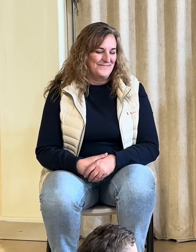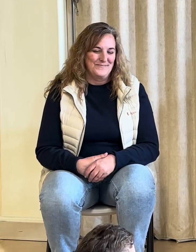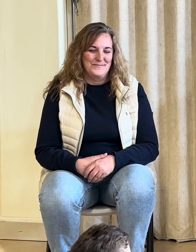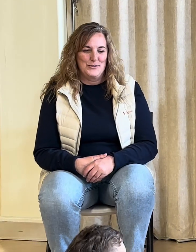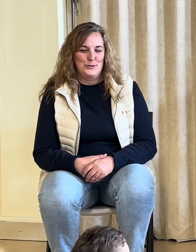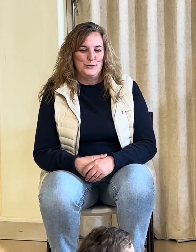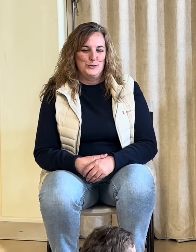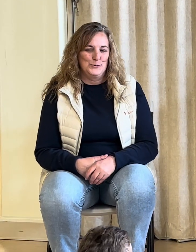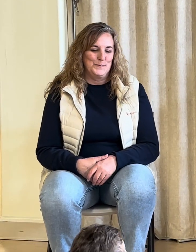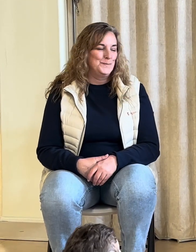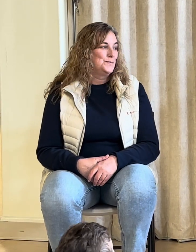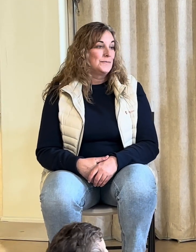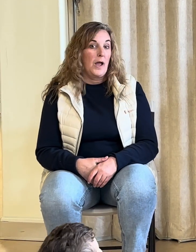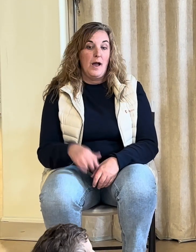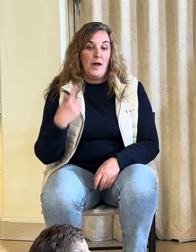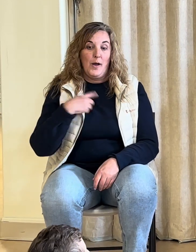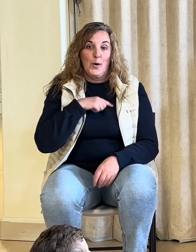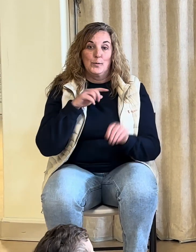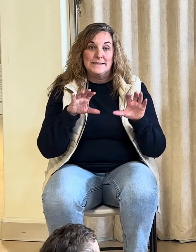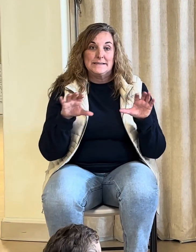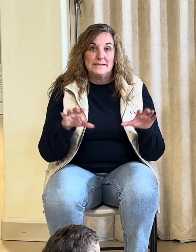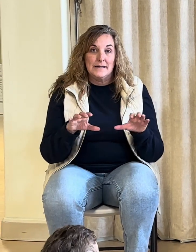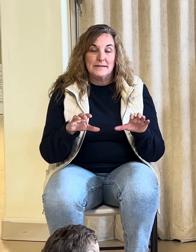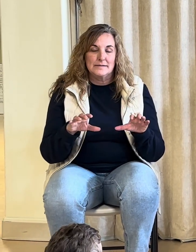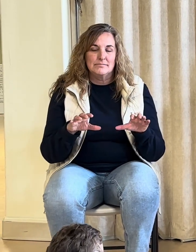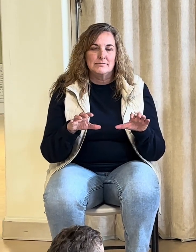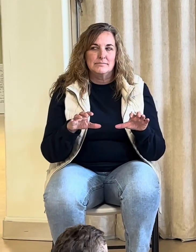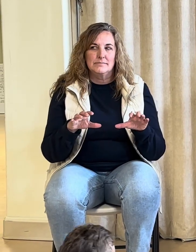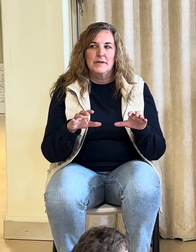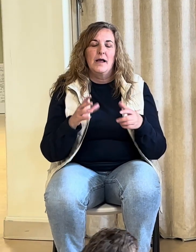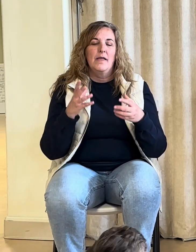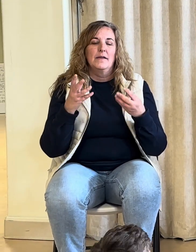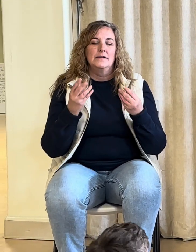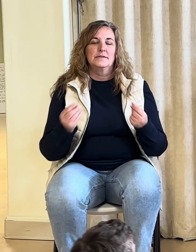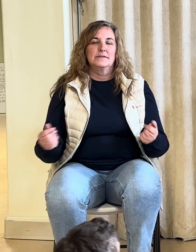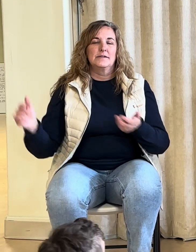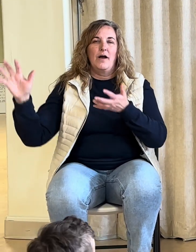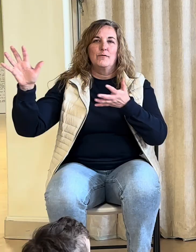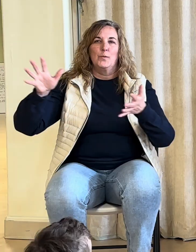So we did. And as the soft wind took us out over the sea